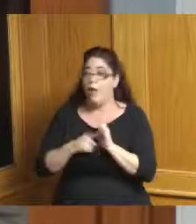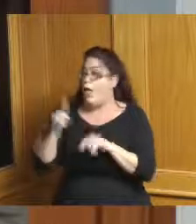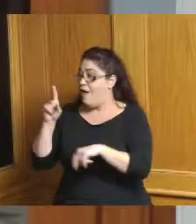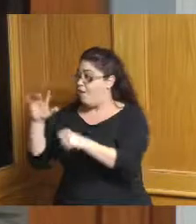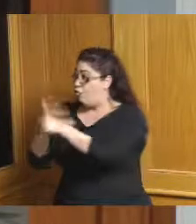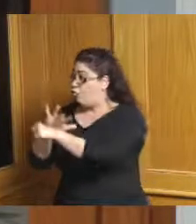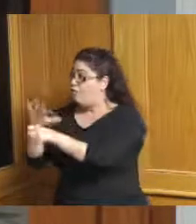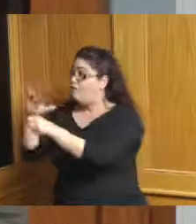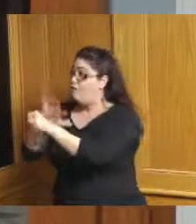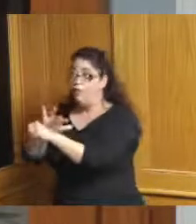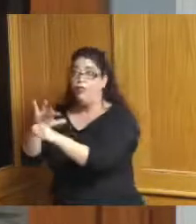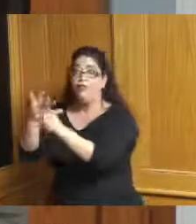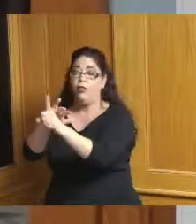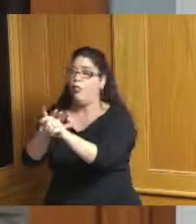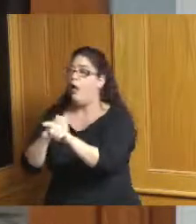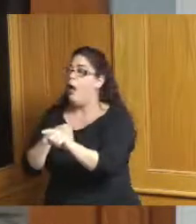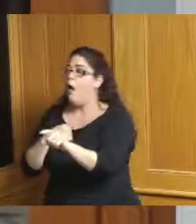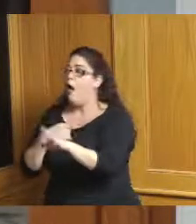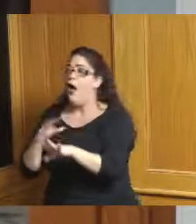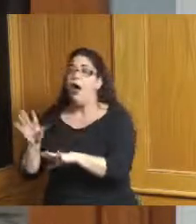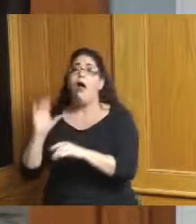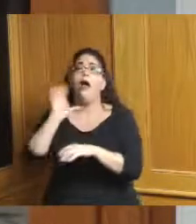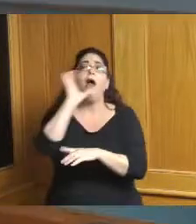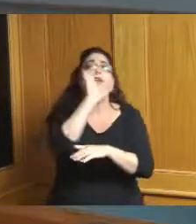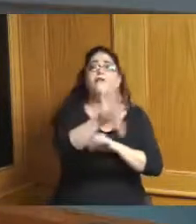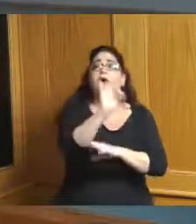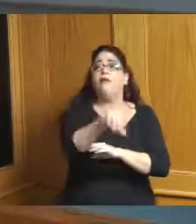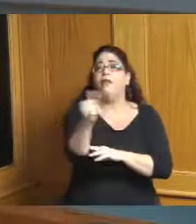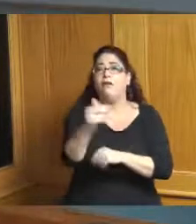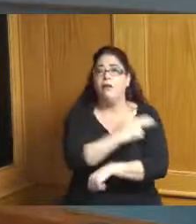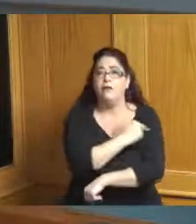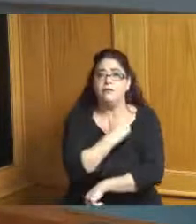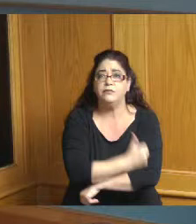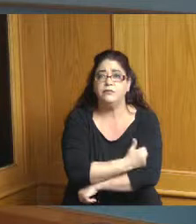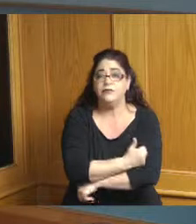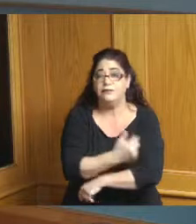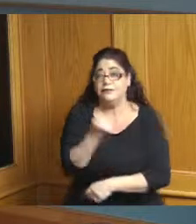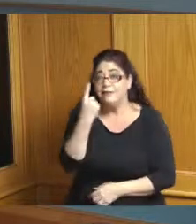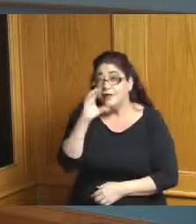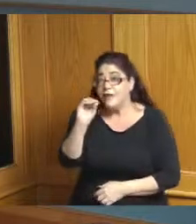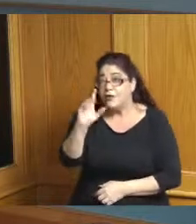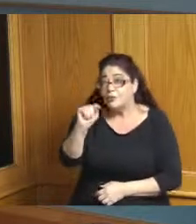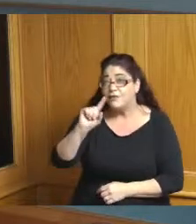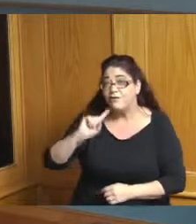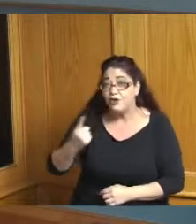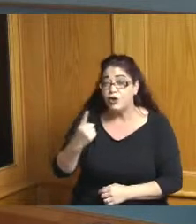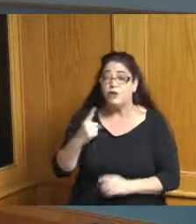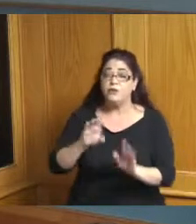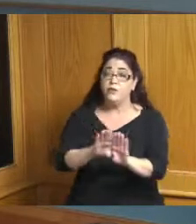and as we get closer to flu season which officially started on October 1st we anticipate